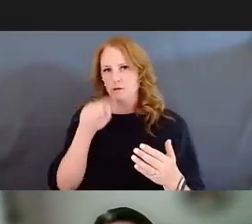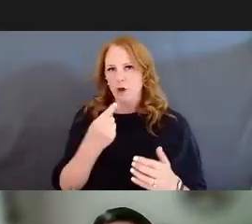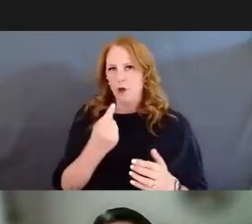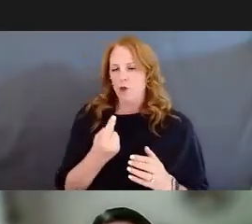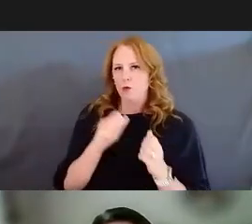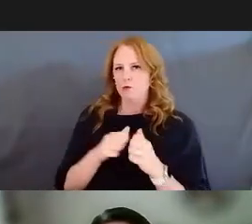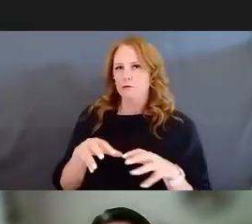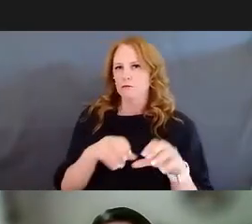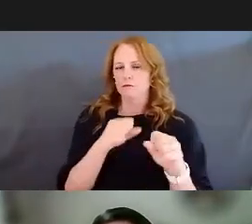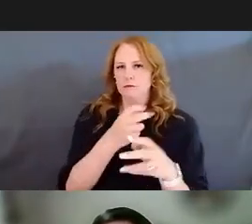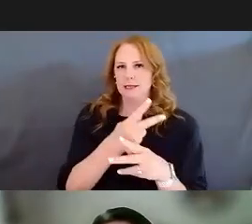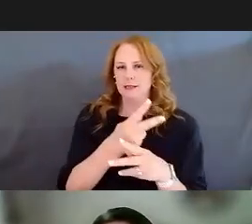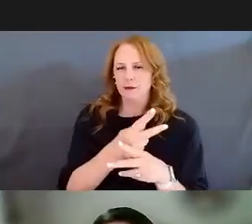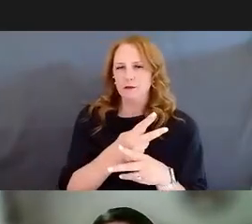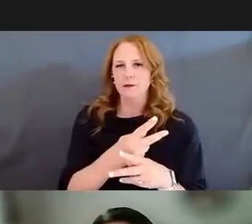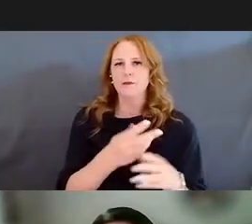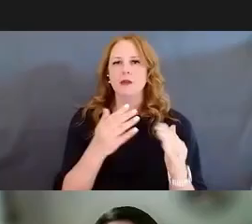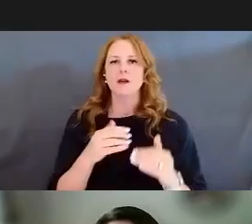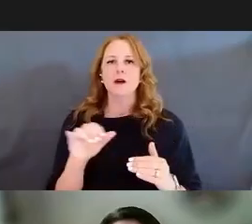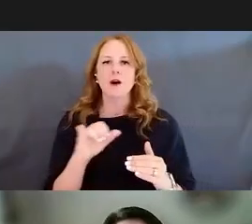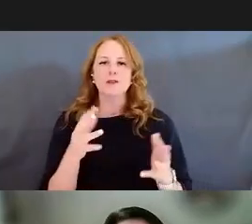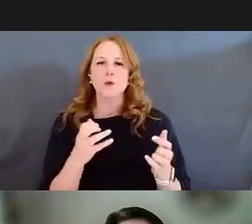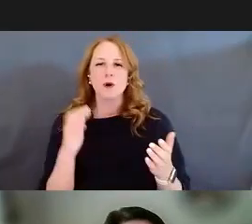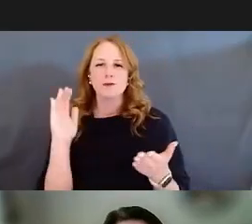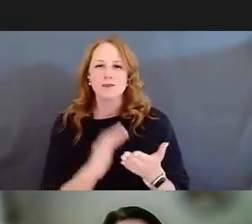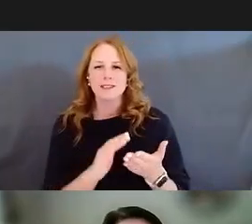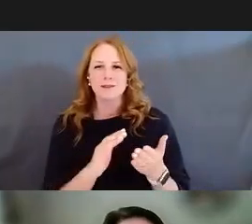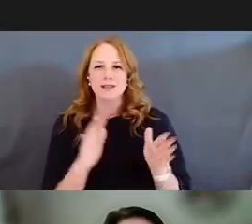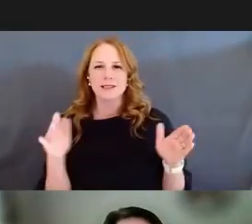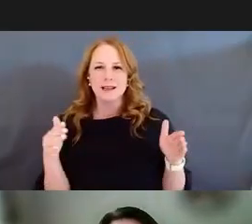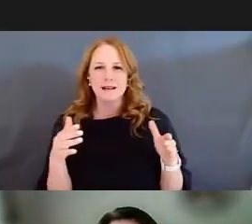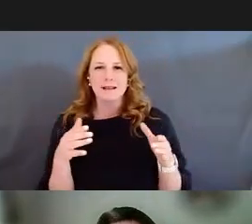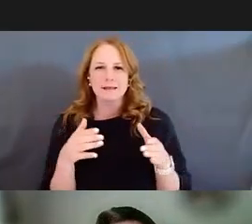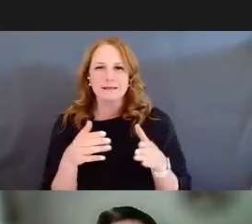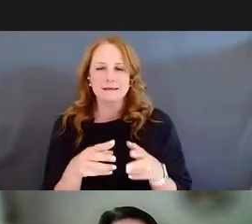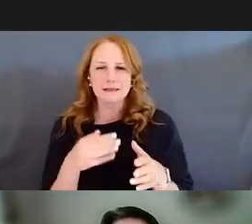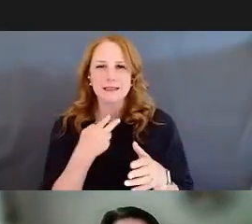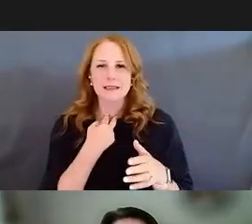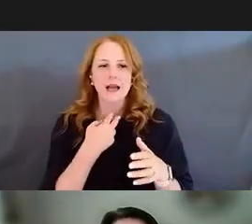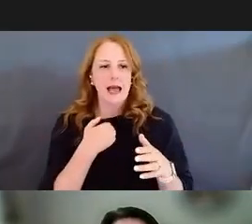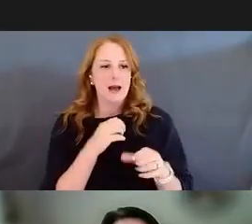thinking about decreasing bottlenecks so that when there was a job, when there was an opportunity,